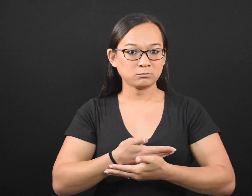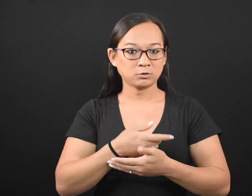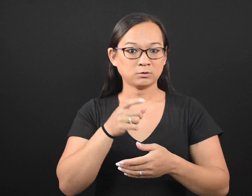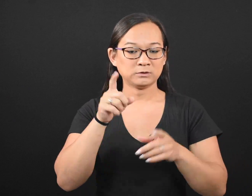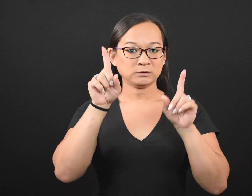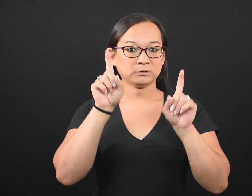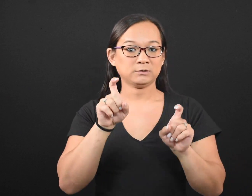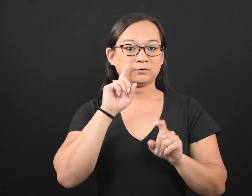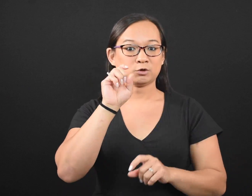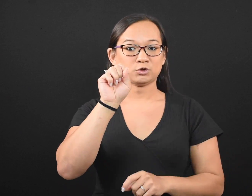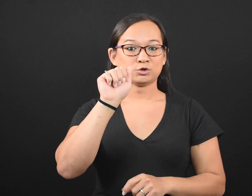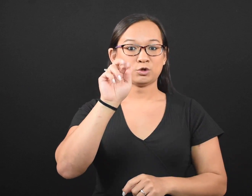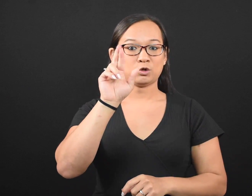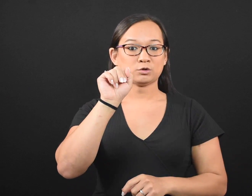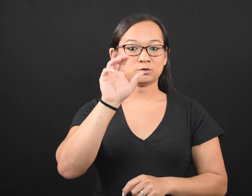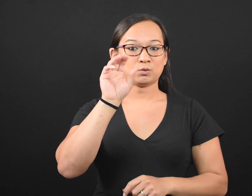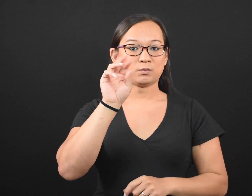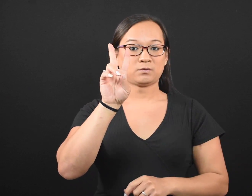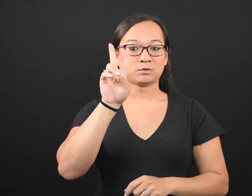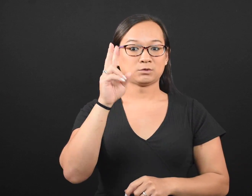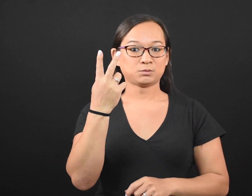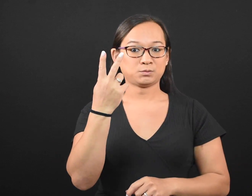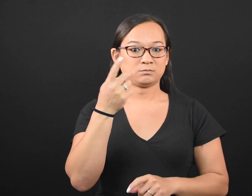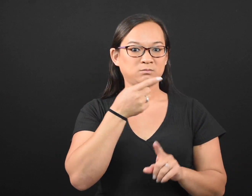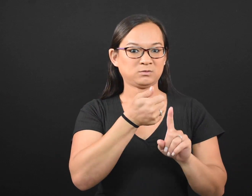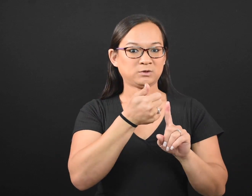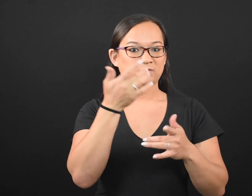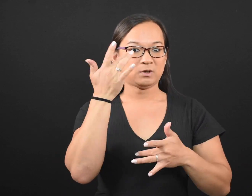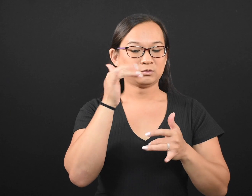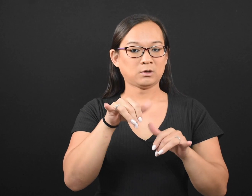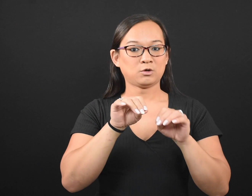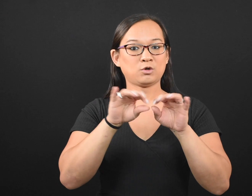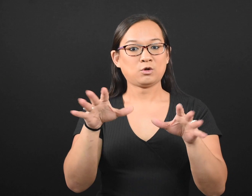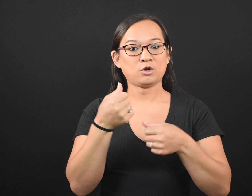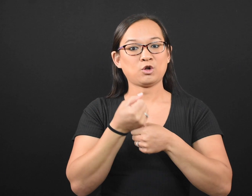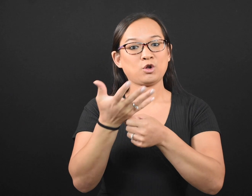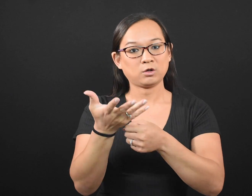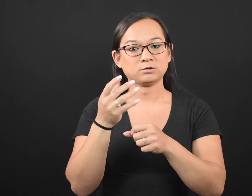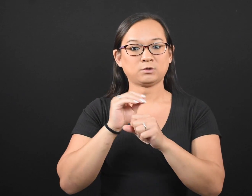SARS-CoV-2, the virus that causes COVID-19?